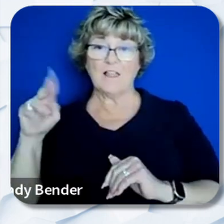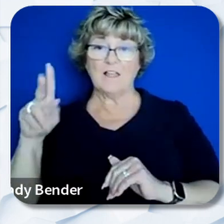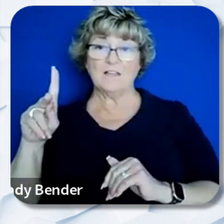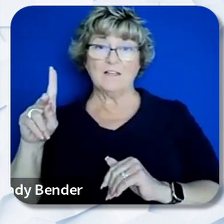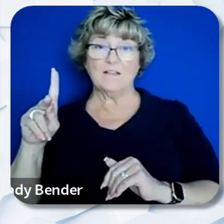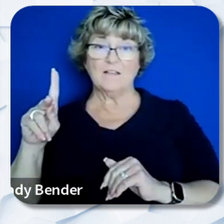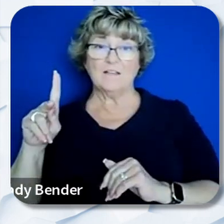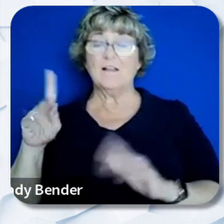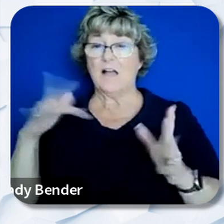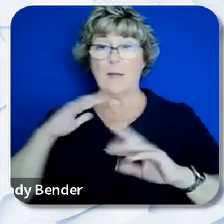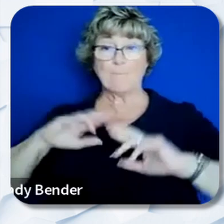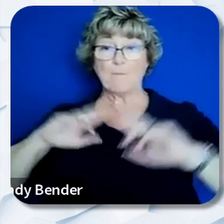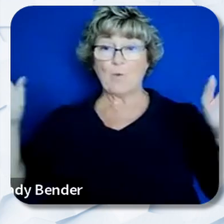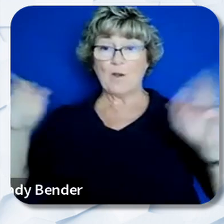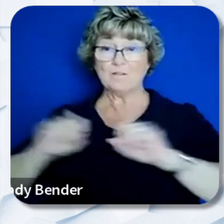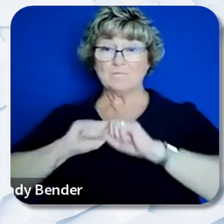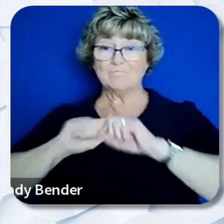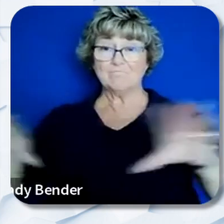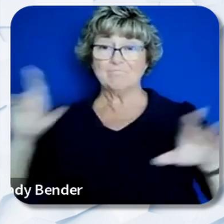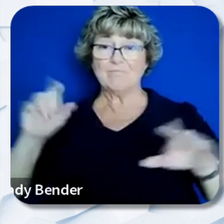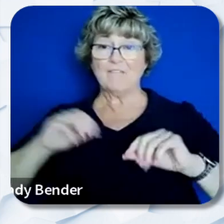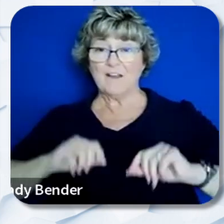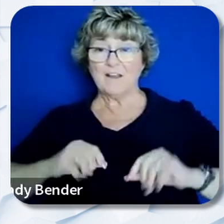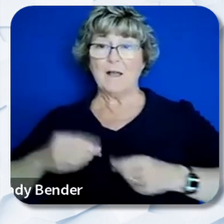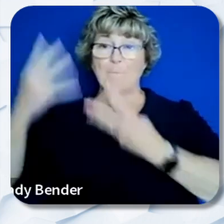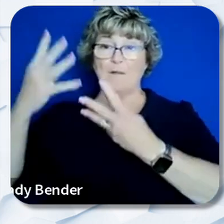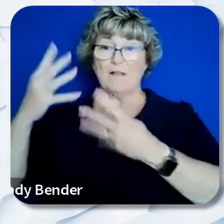to go and just need to get them uploaded. Yeah, we're gonna get those ready for you